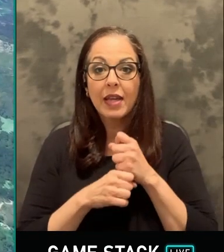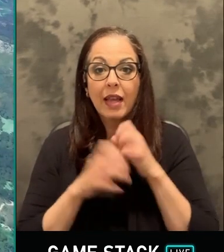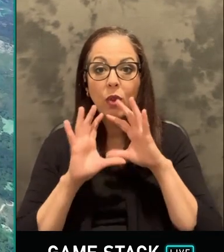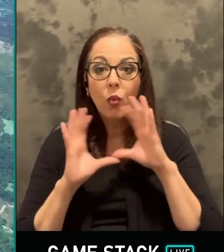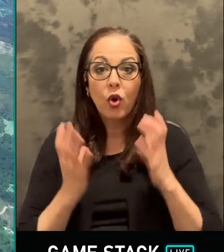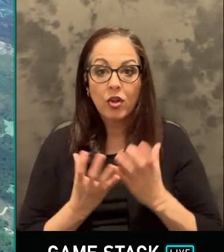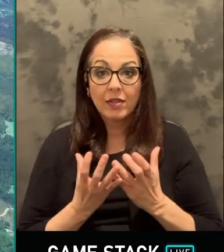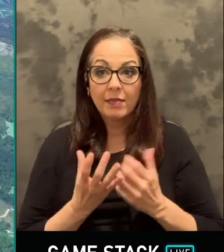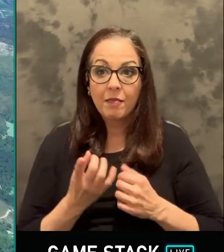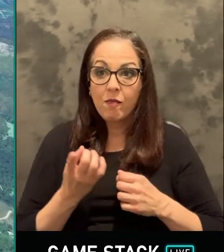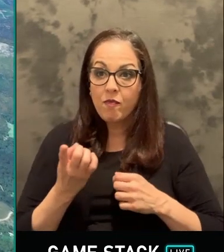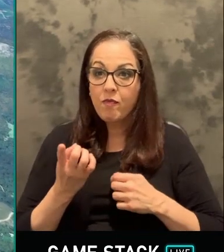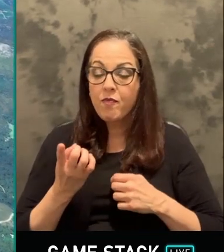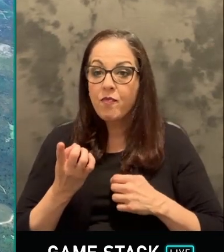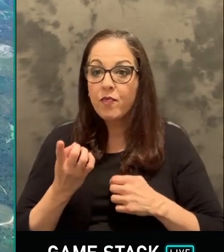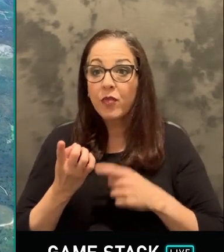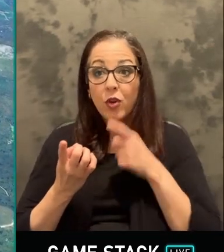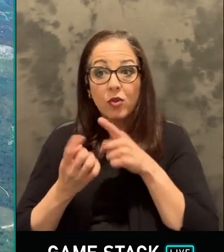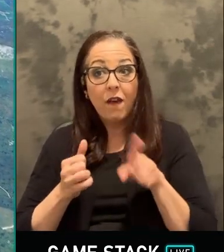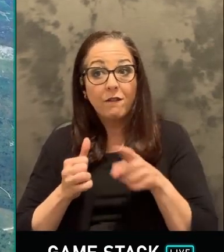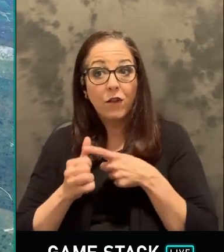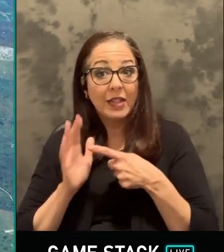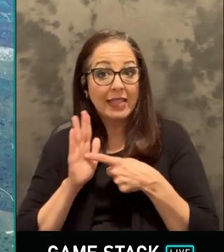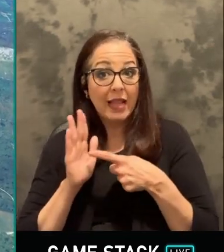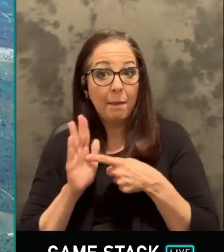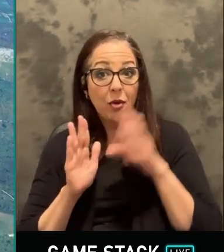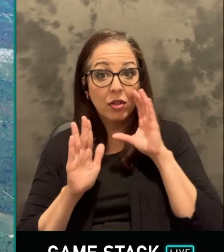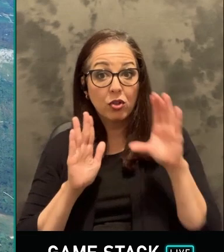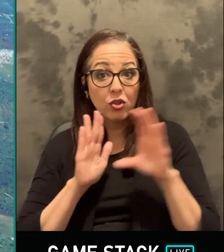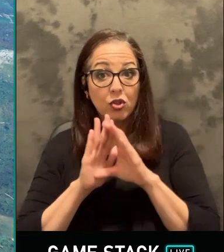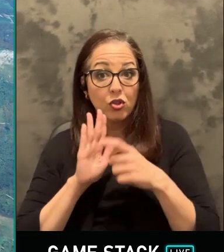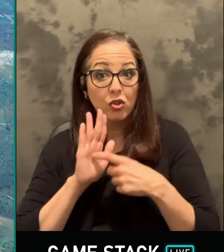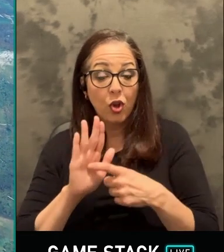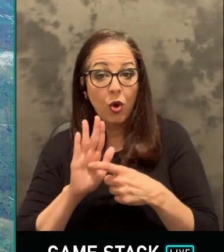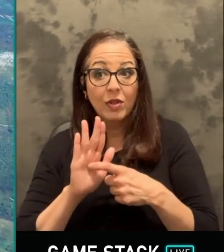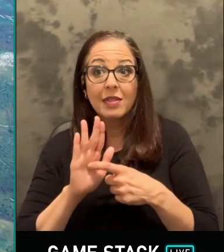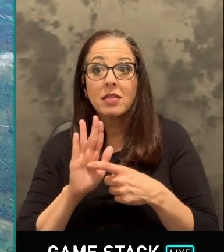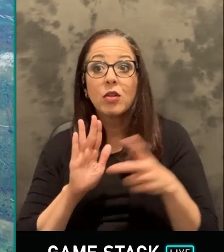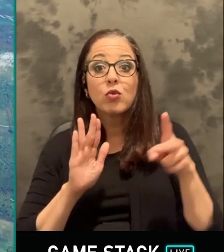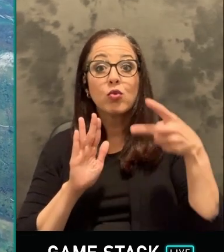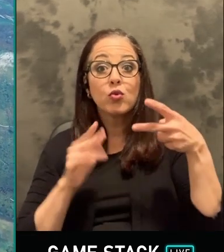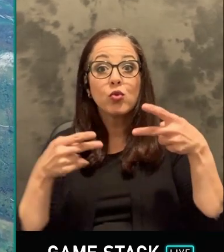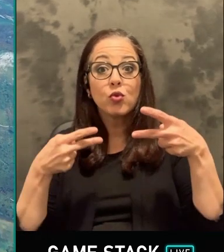So, this first example illustrates two computer vision processes for